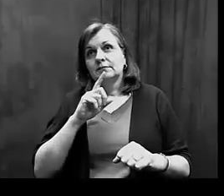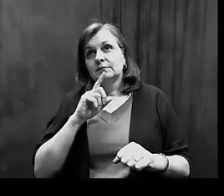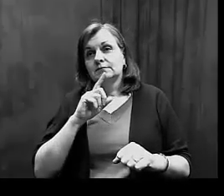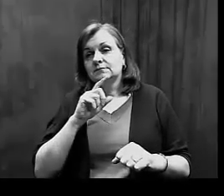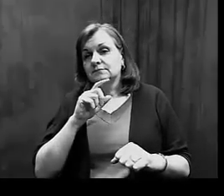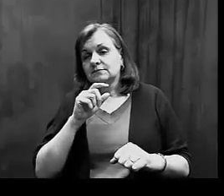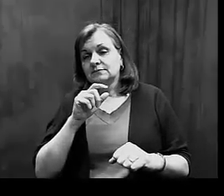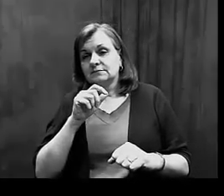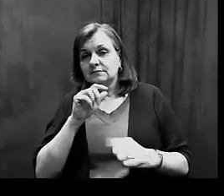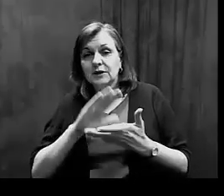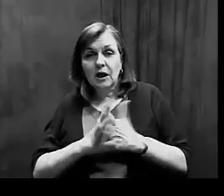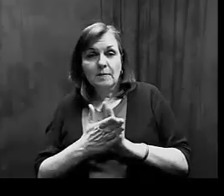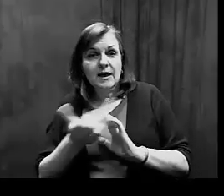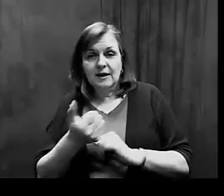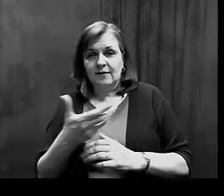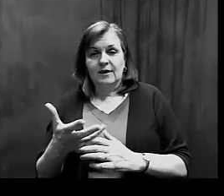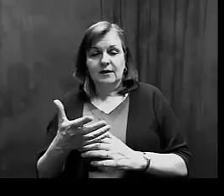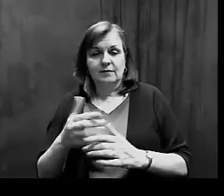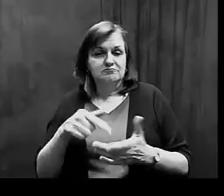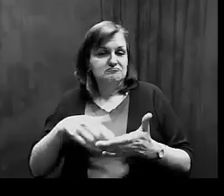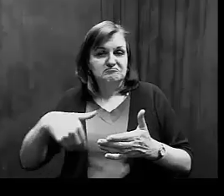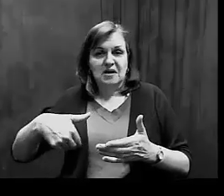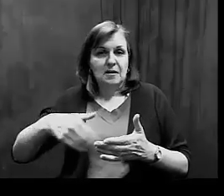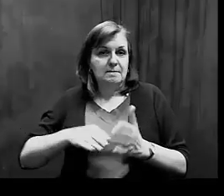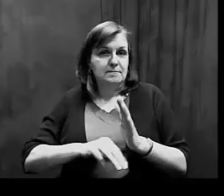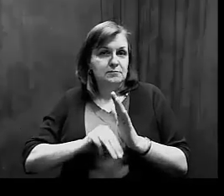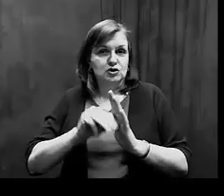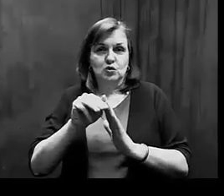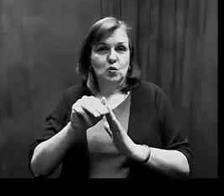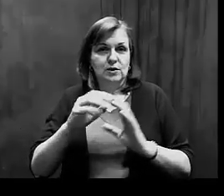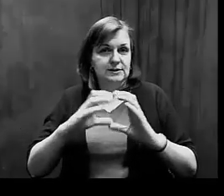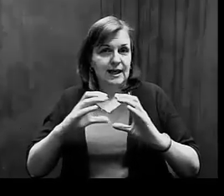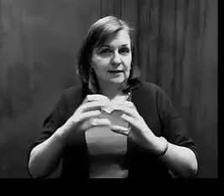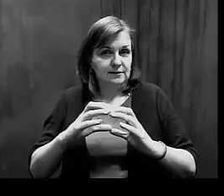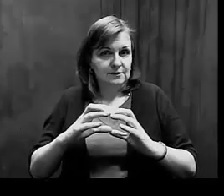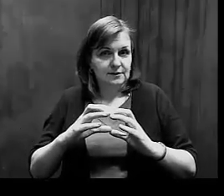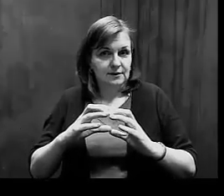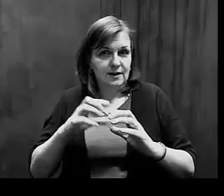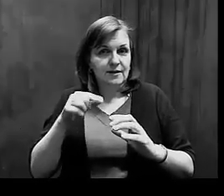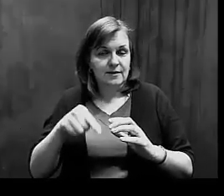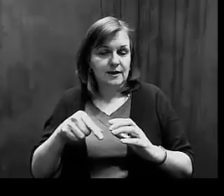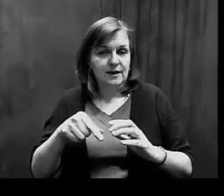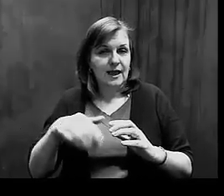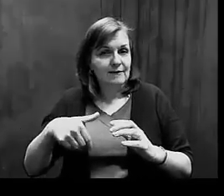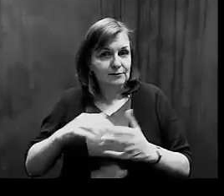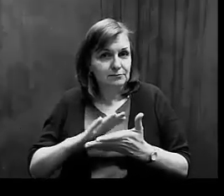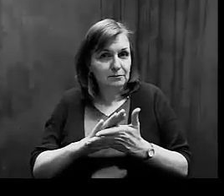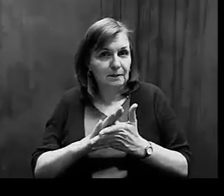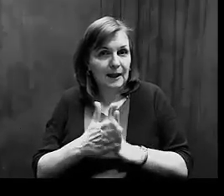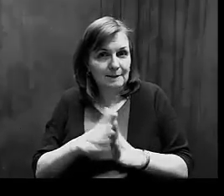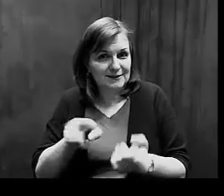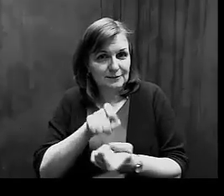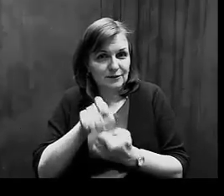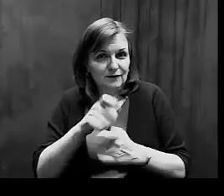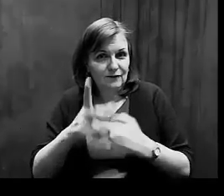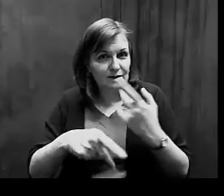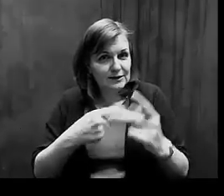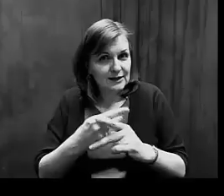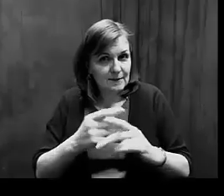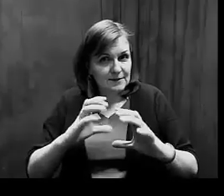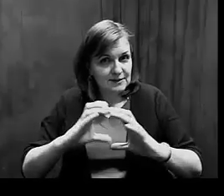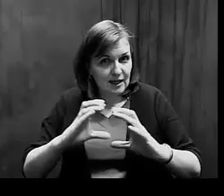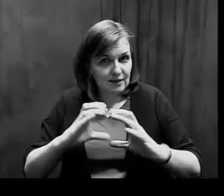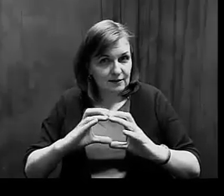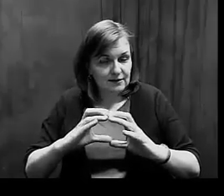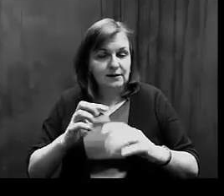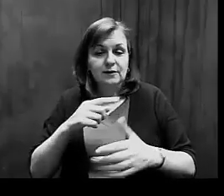not mature - these are cells that are yet to develop into anything